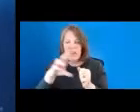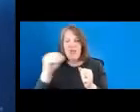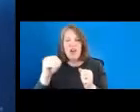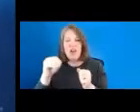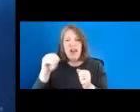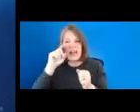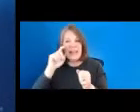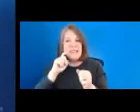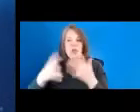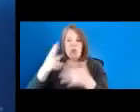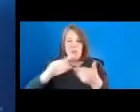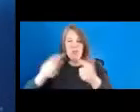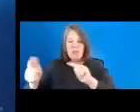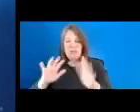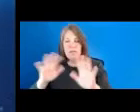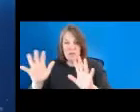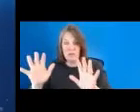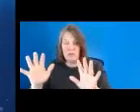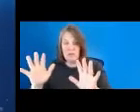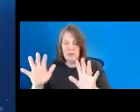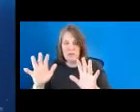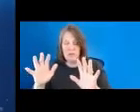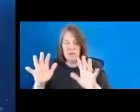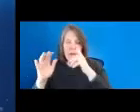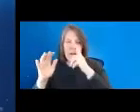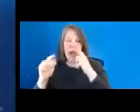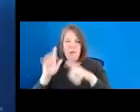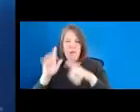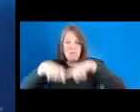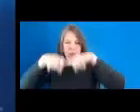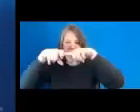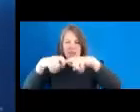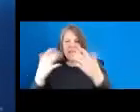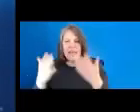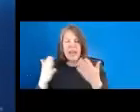16:28:02 >> RICK PEDOLSKY: let me just pauses here. Your visitors can listen